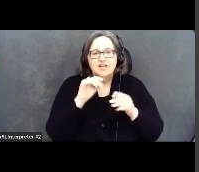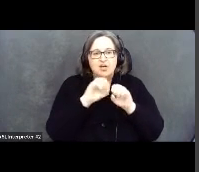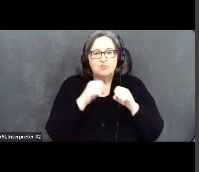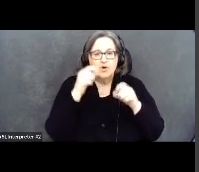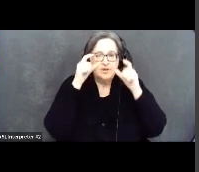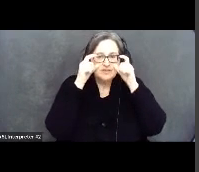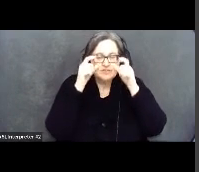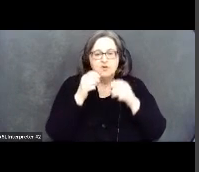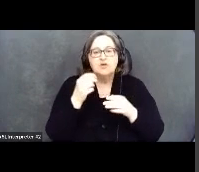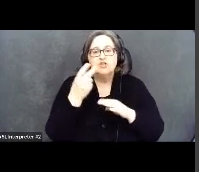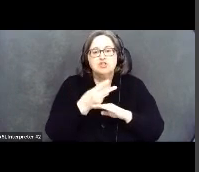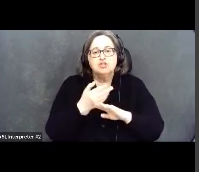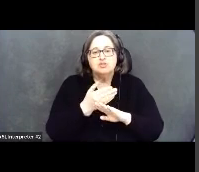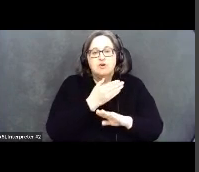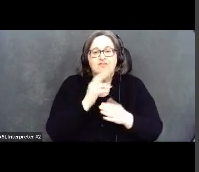A couple days before he, he had a seizure in karate.